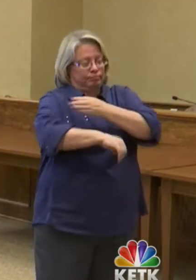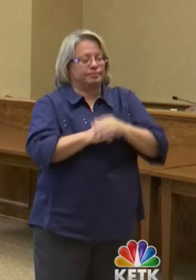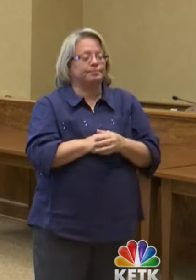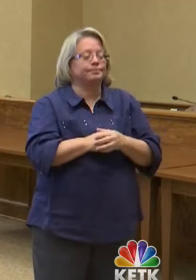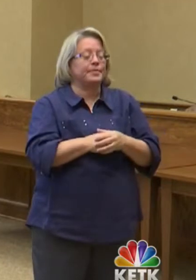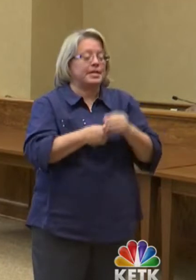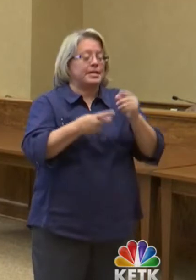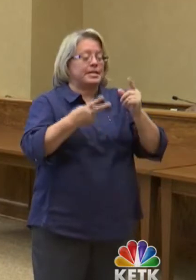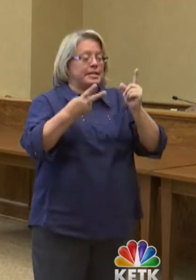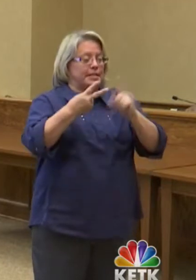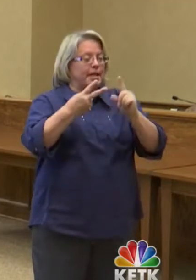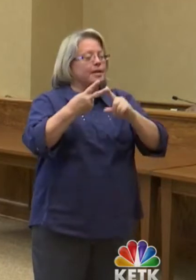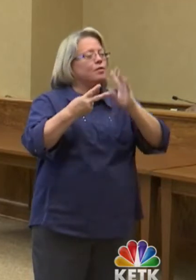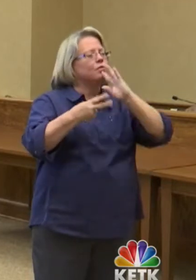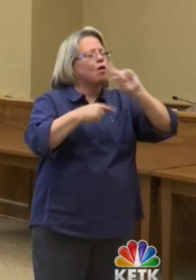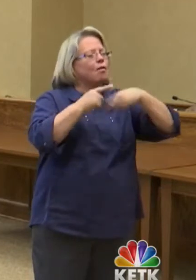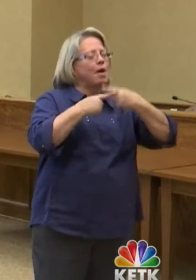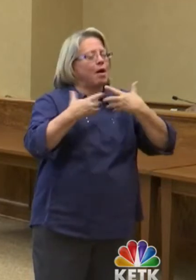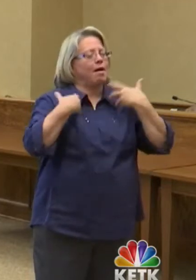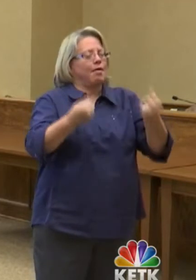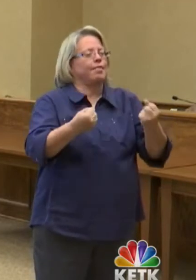LET'S DO THIS SO WE GET BACK TO WORK IN THE COMING WEEKS.